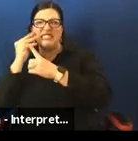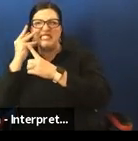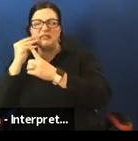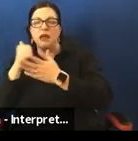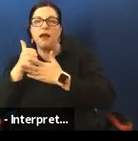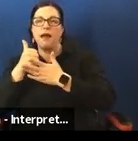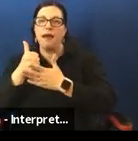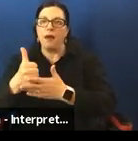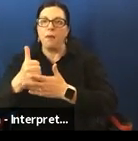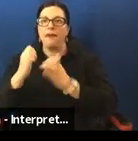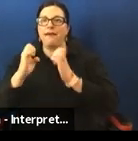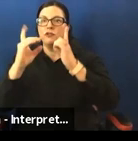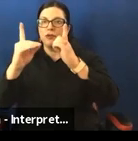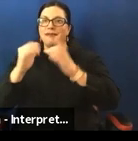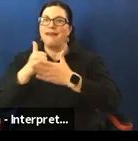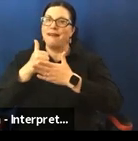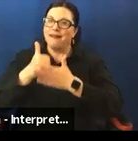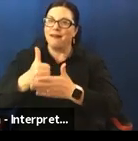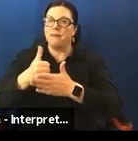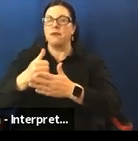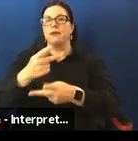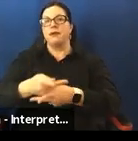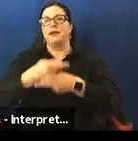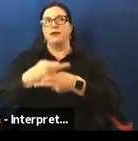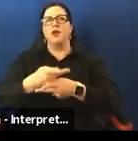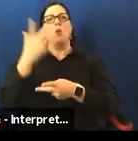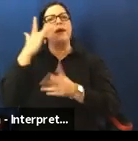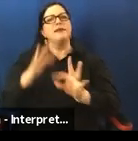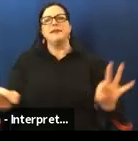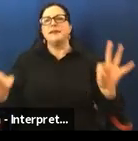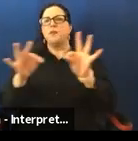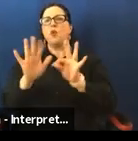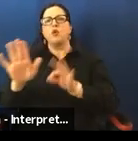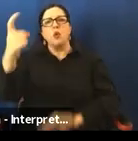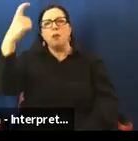Jason Williams: Because, again, it's all about understanding how our brains are developed and how to retrain our brains and re